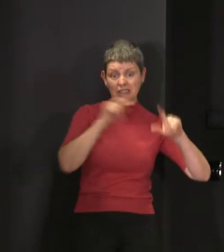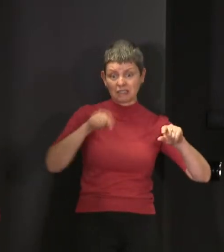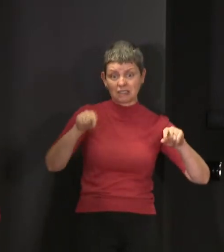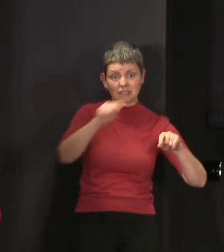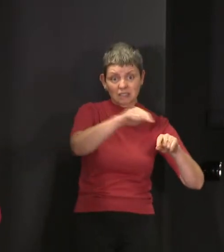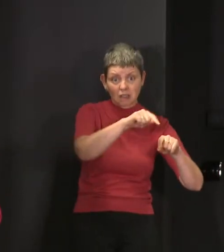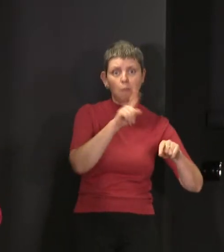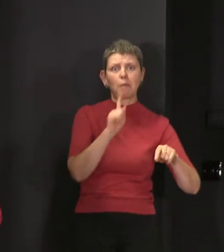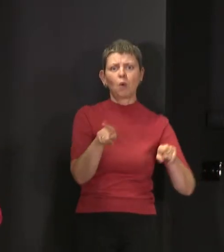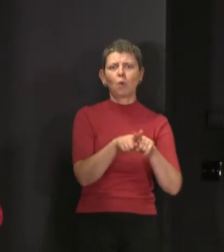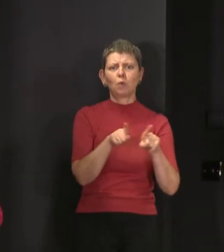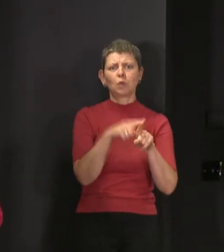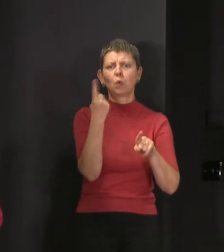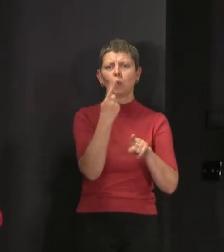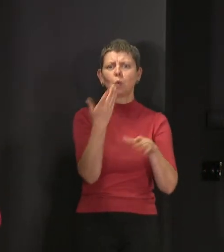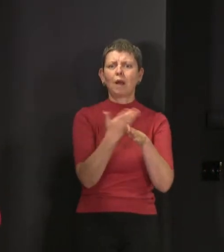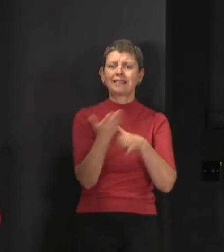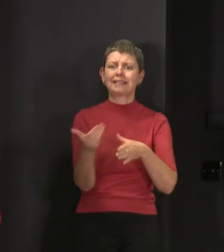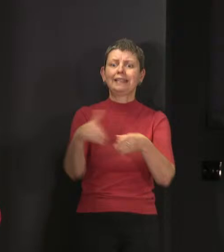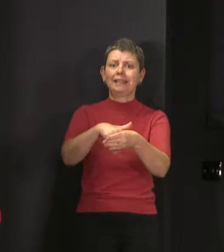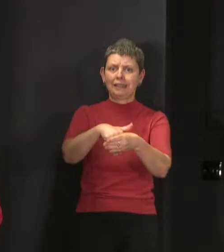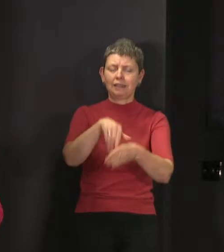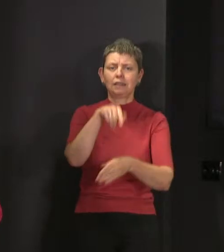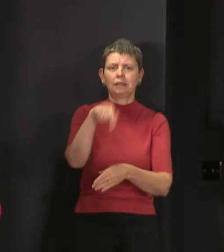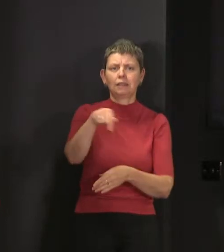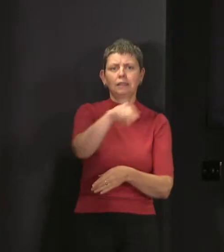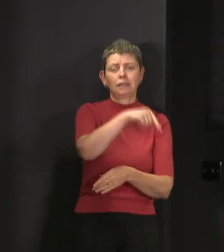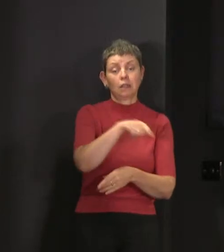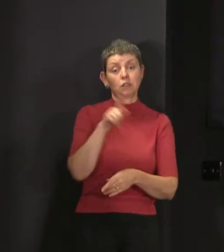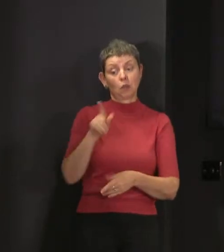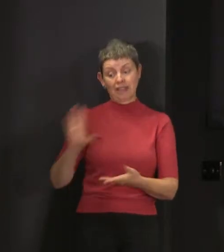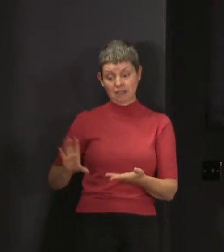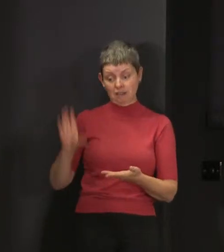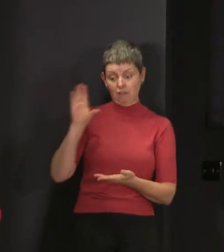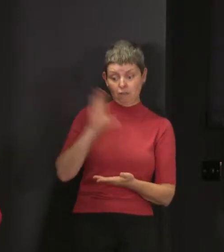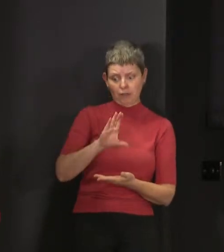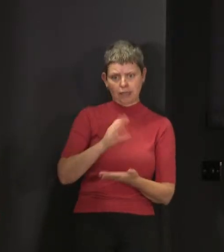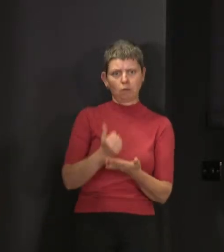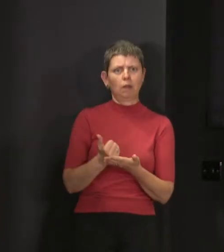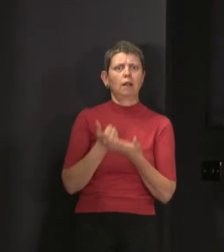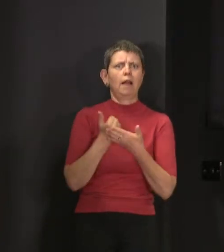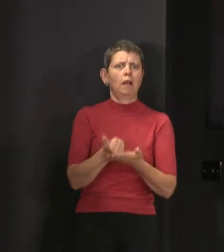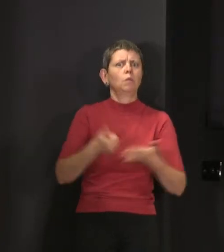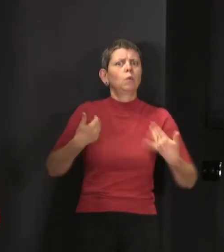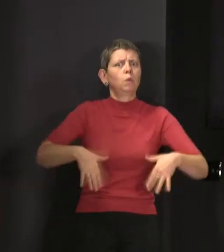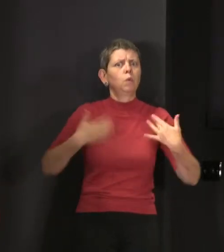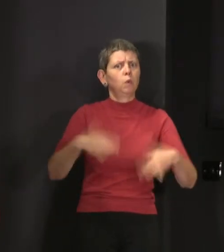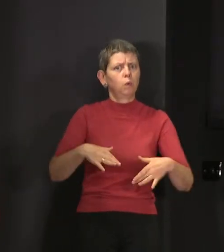them this dedicated fund will be a vital lifeline it builds on help we have already given to culture and the